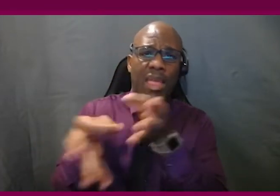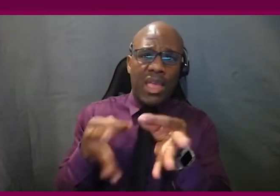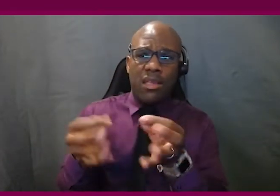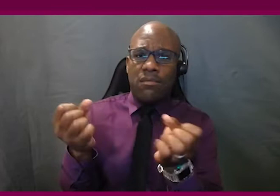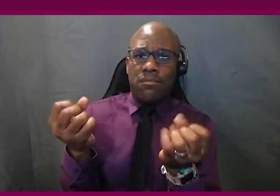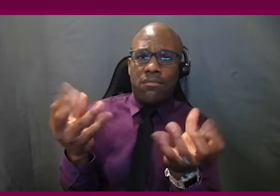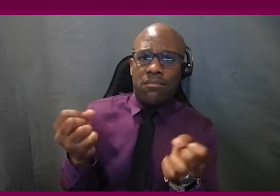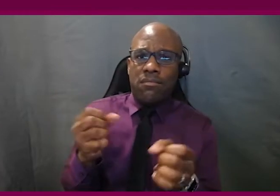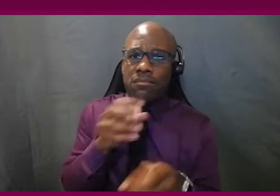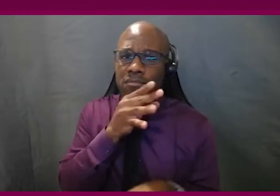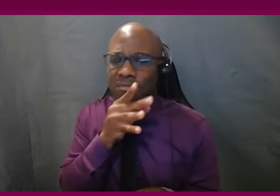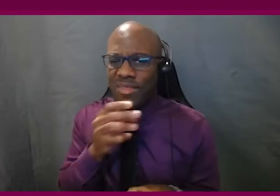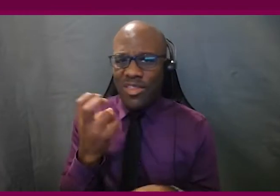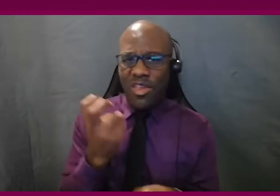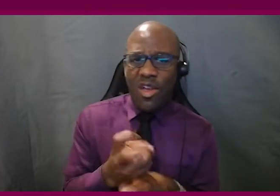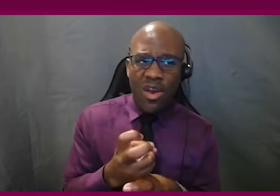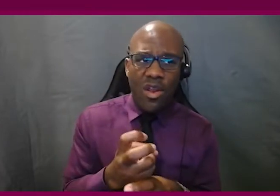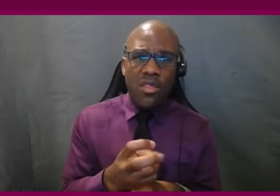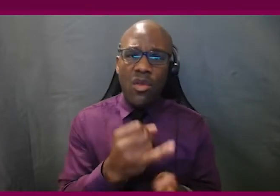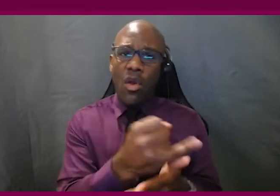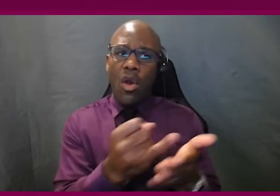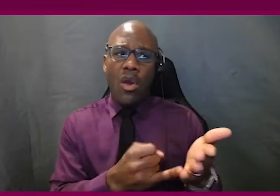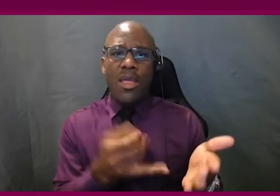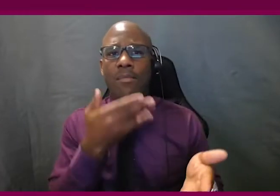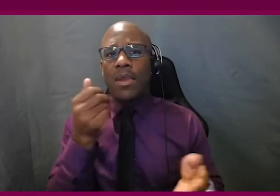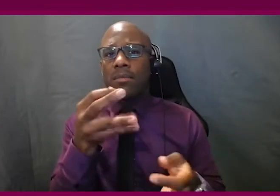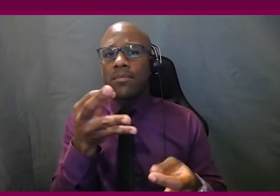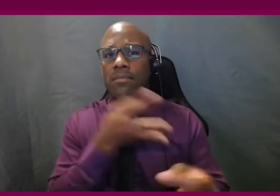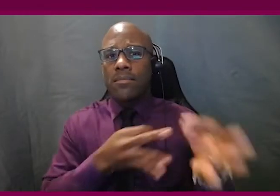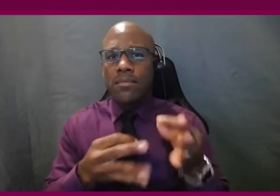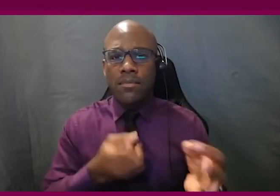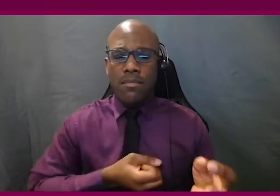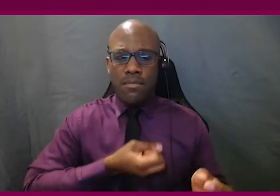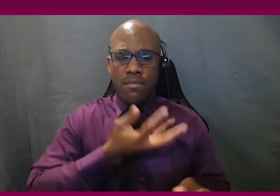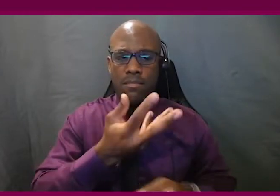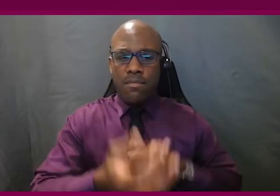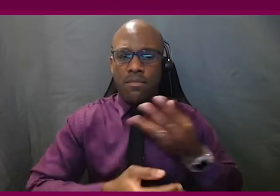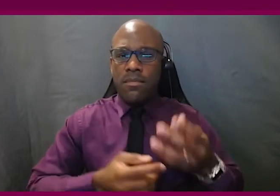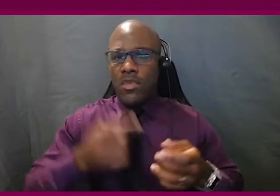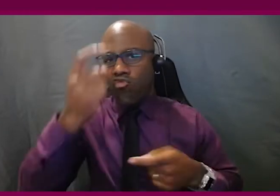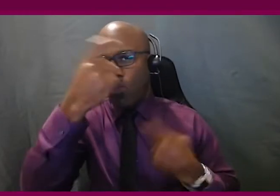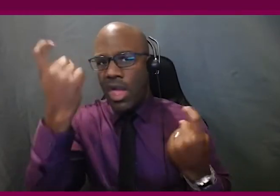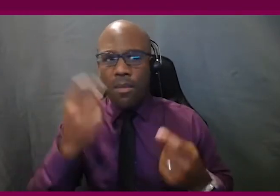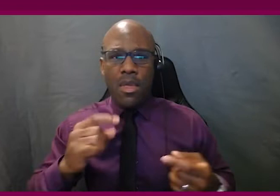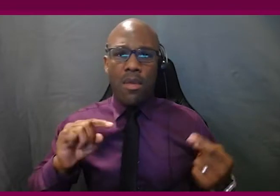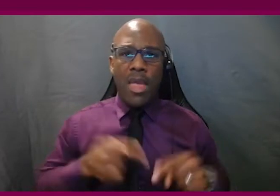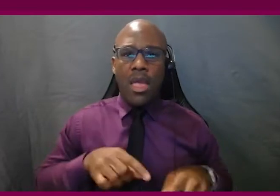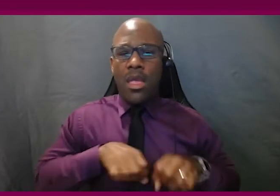express ourselves and it's essentially turning our pain, our trauma, our stories into something